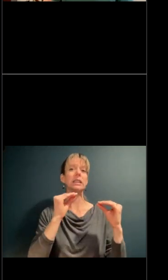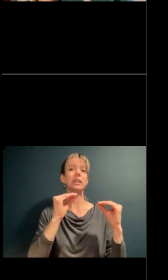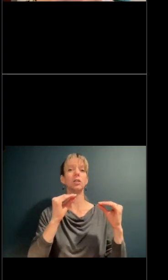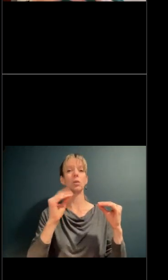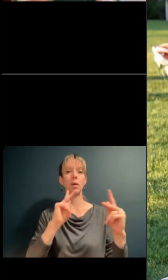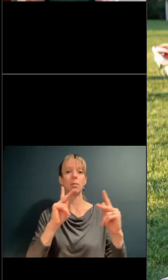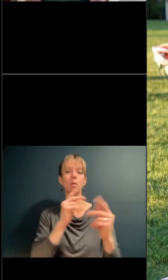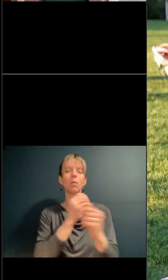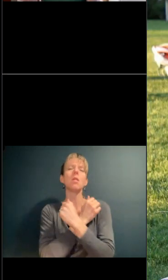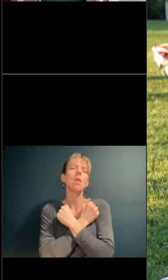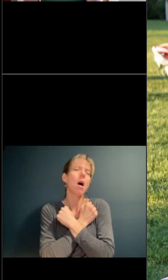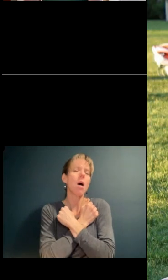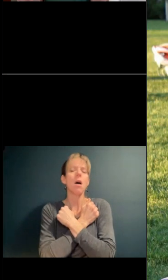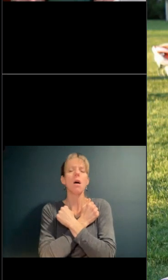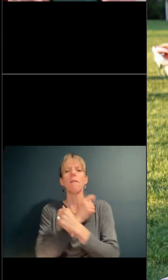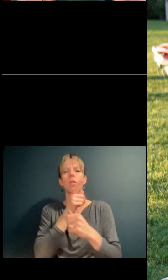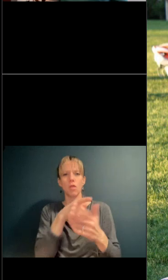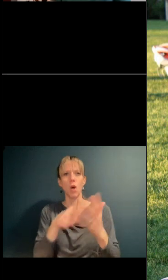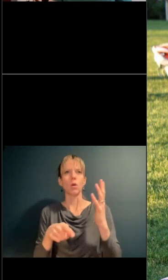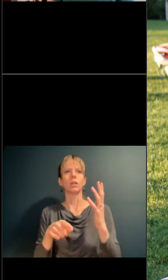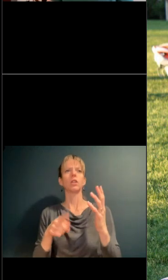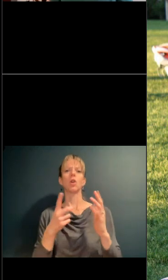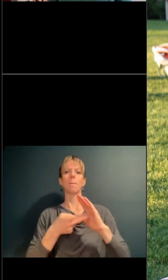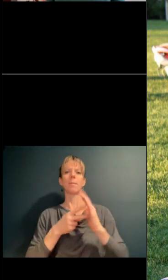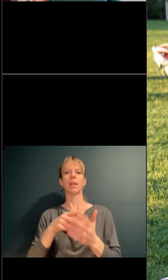We are going to start with being present, because that's